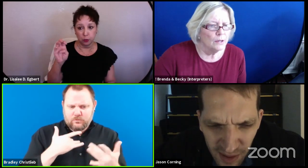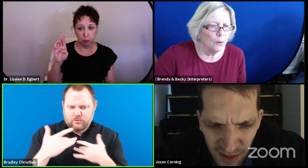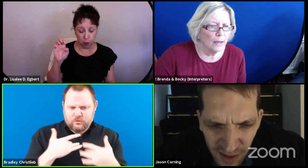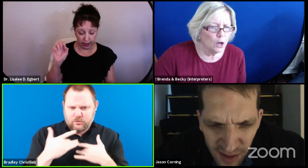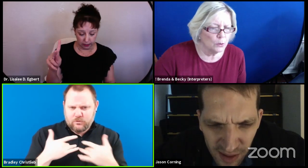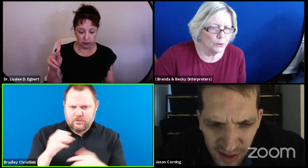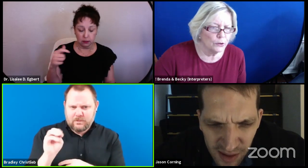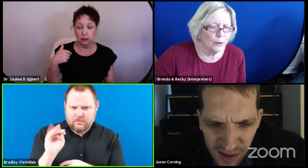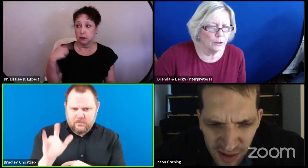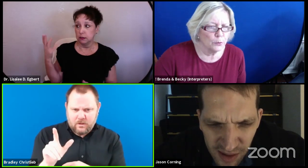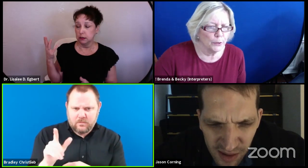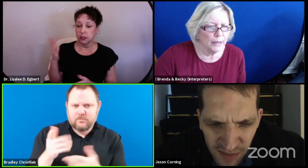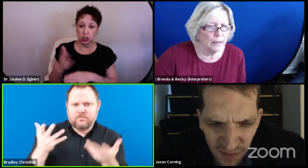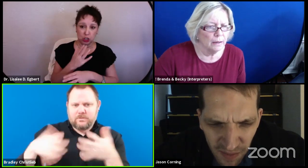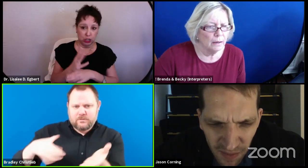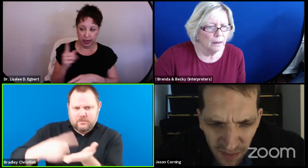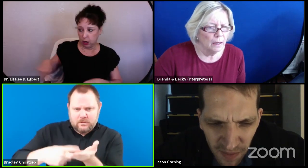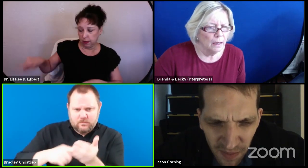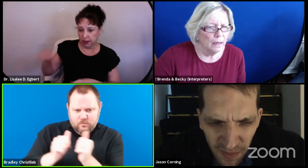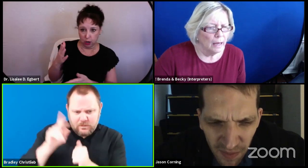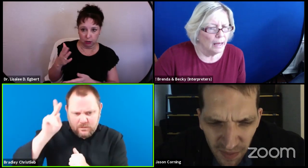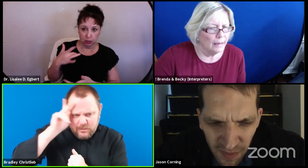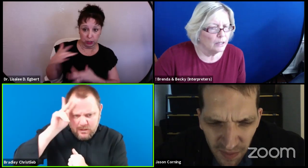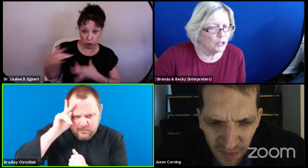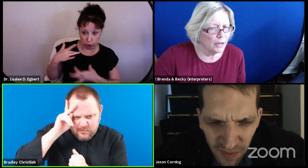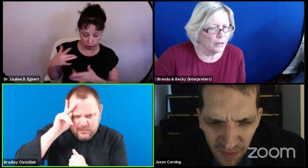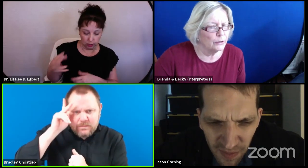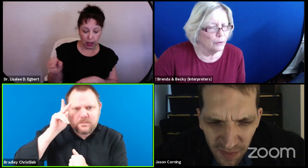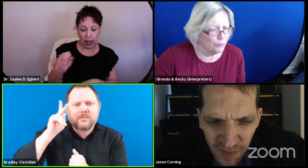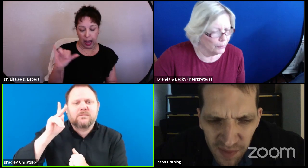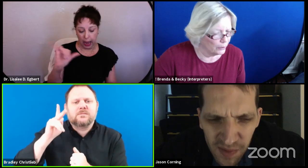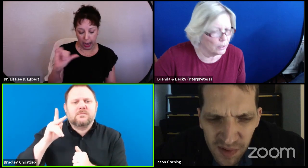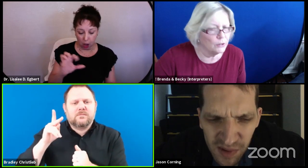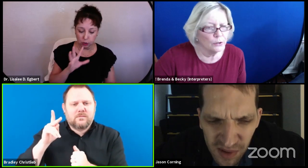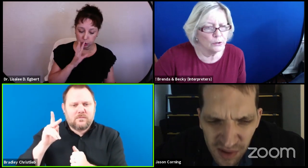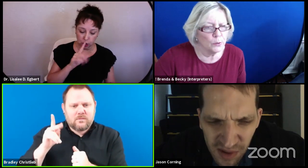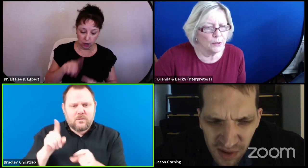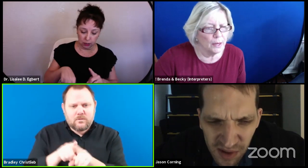So I talked with Director Brick, and I shared their concerns with him.